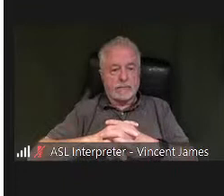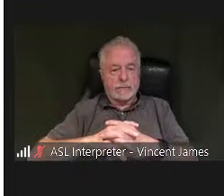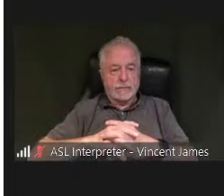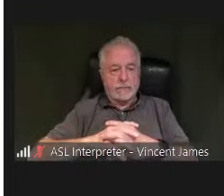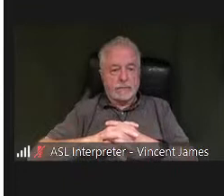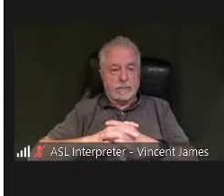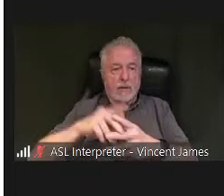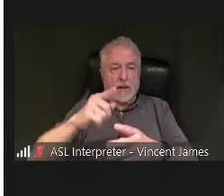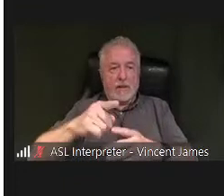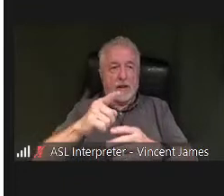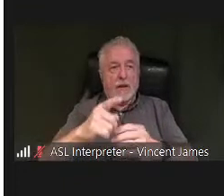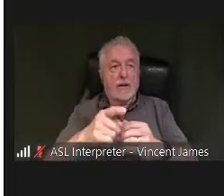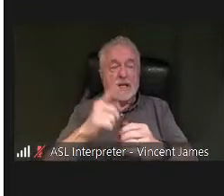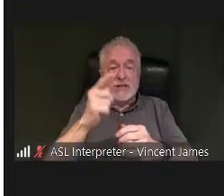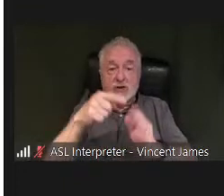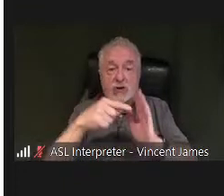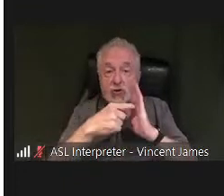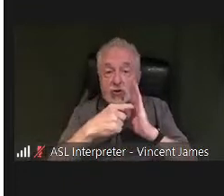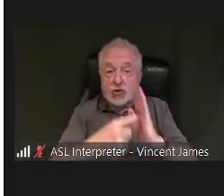This explosion, a little bit about how we